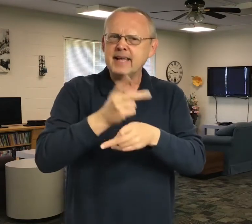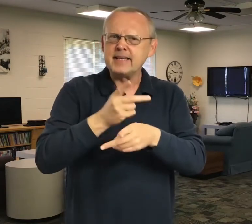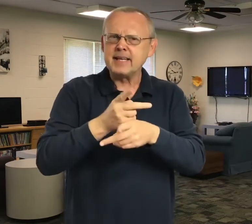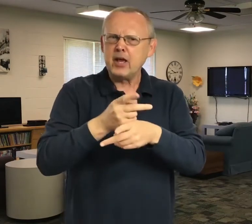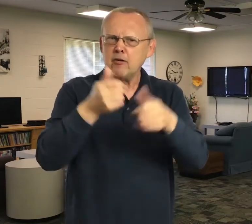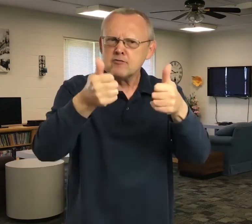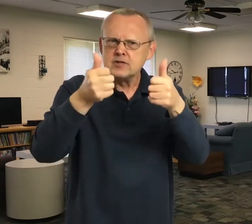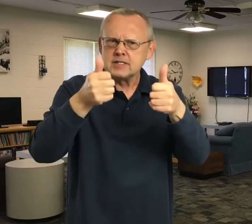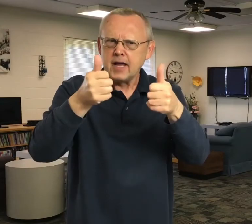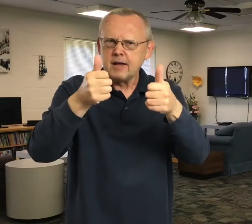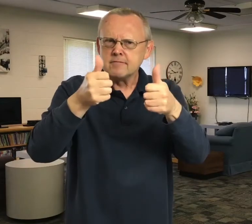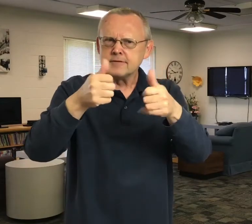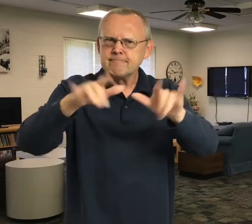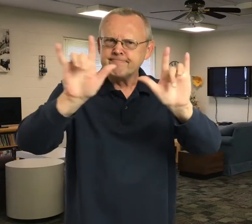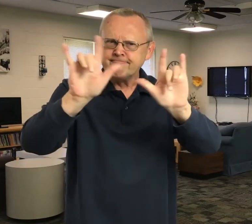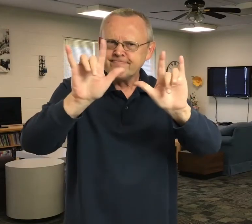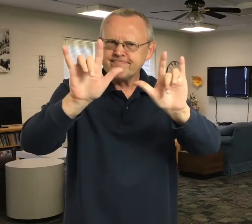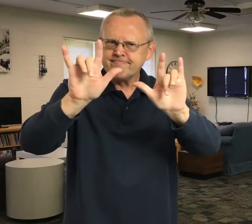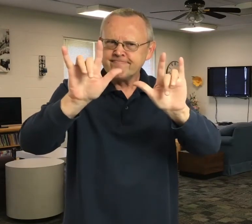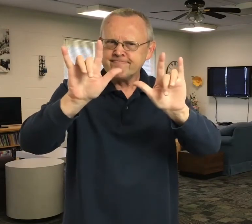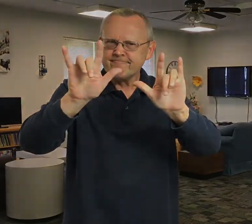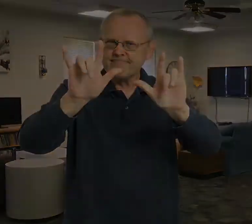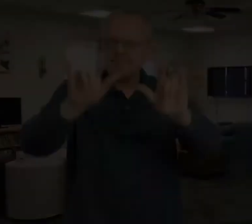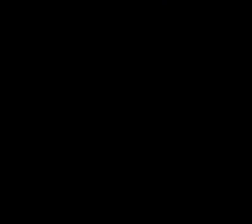Take care of yourself.